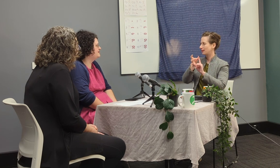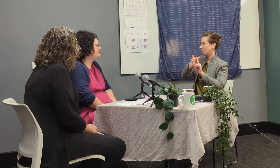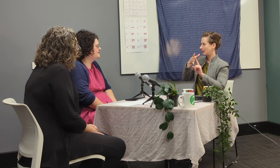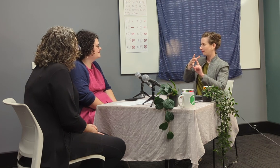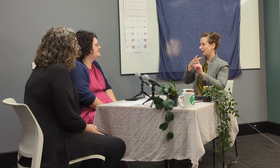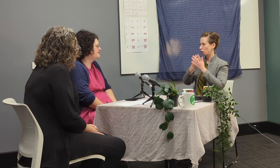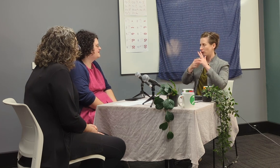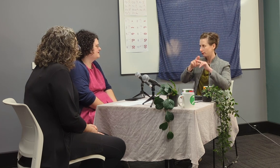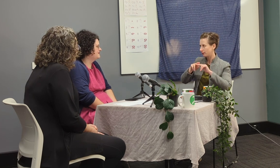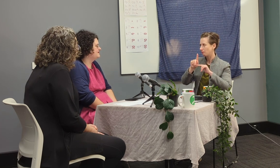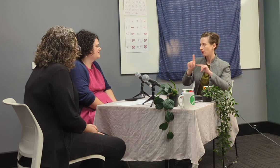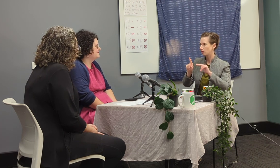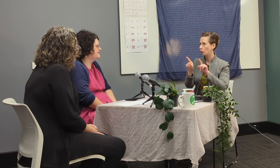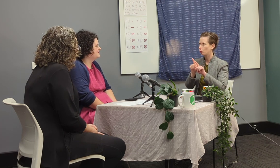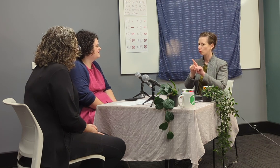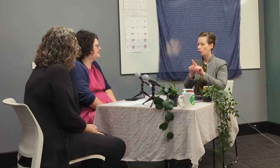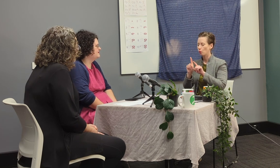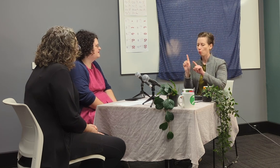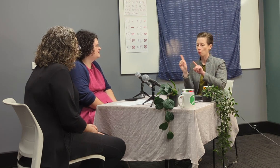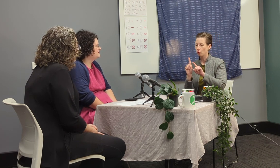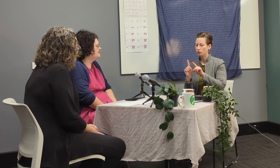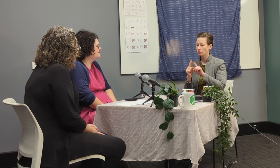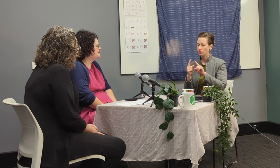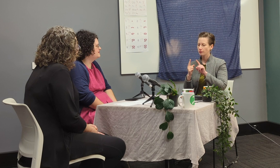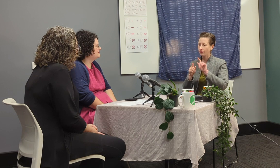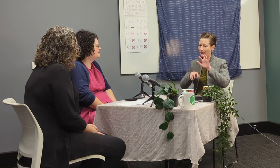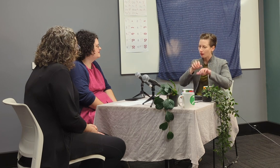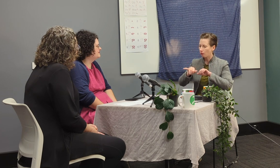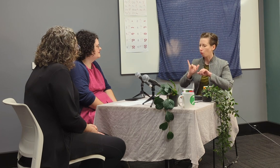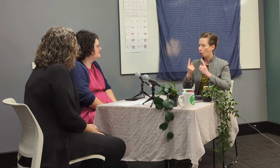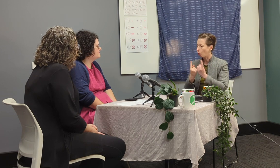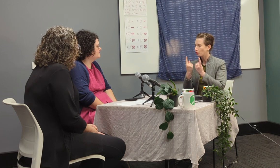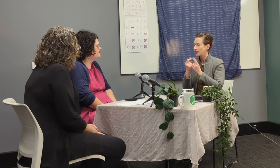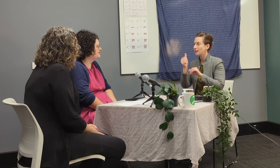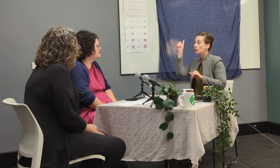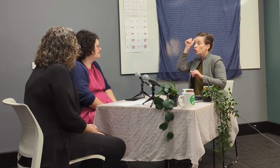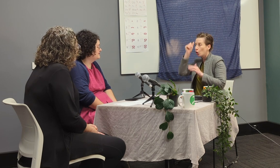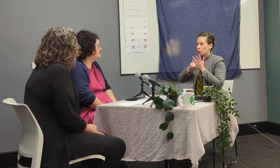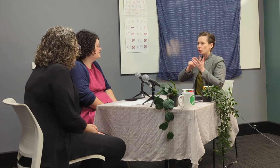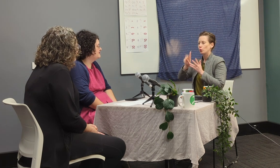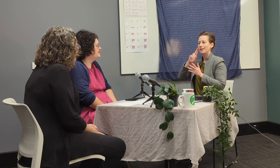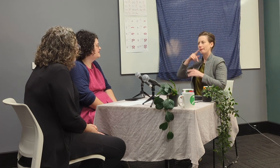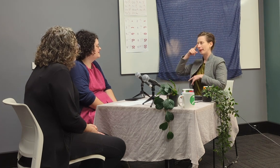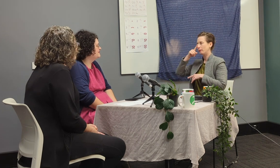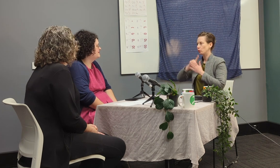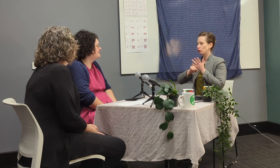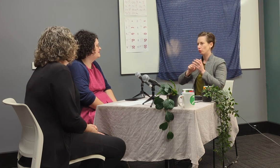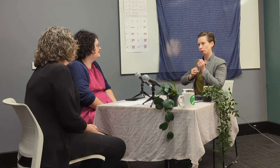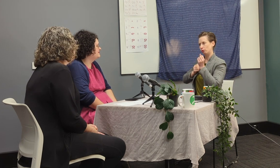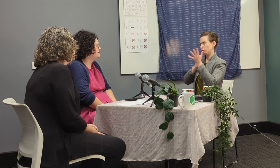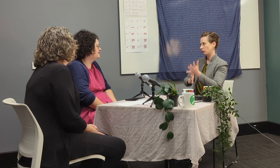And it wasn’t just the specific referent but also what animal or object was known to